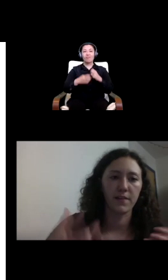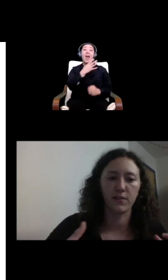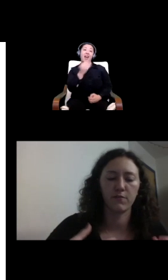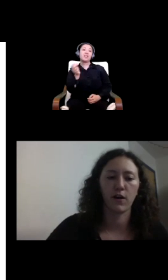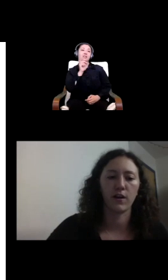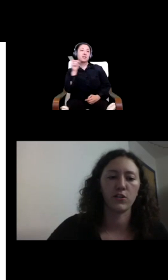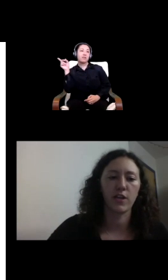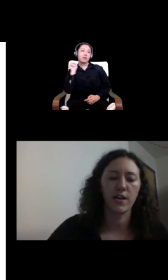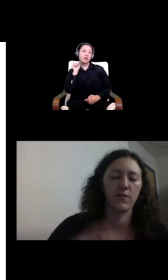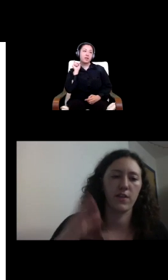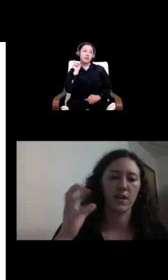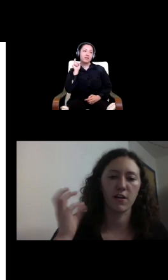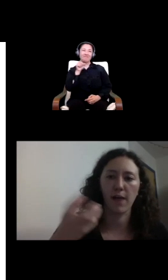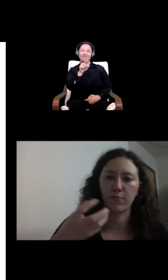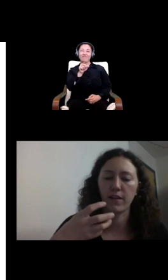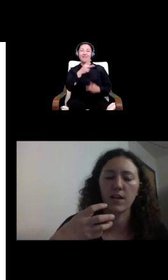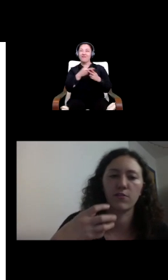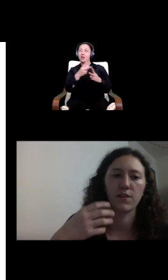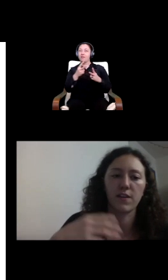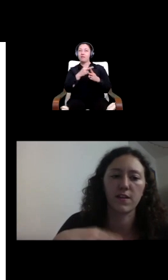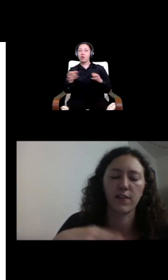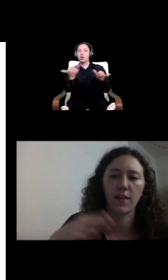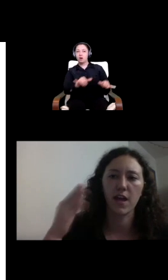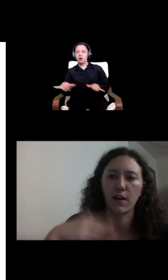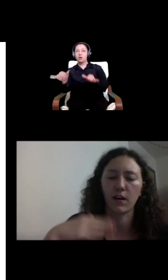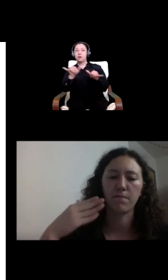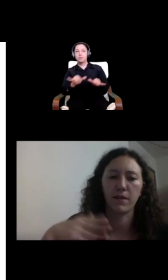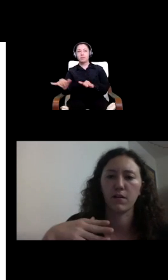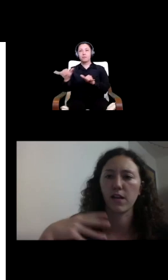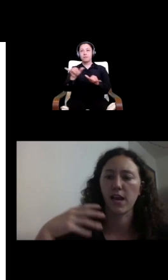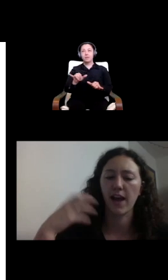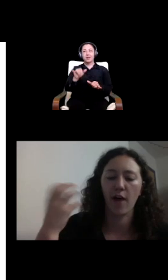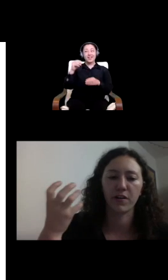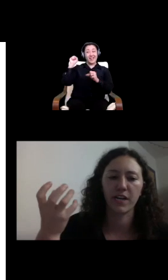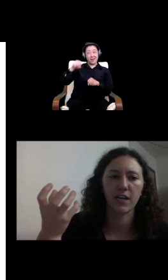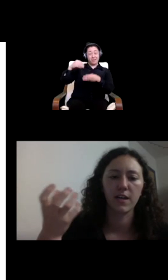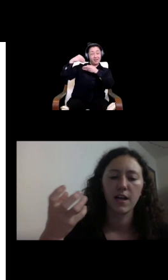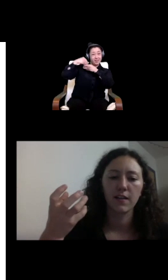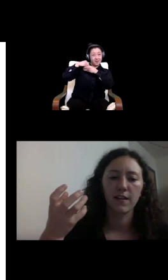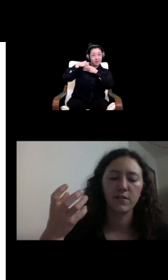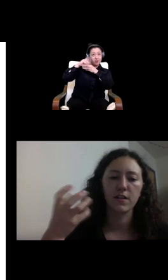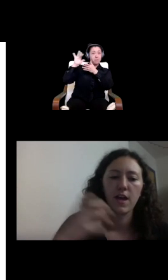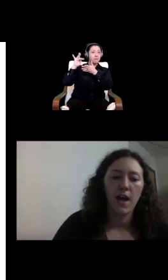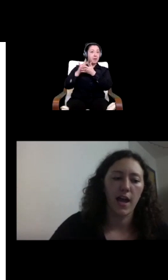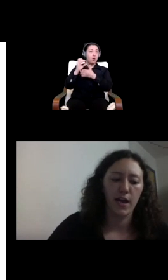pieces of CHARGE is the ear abnormality at the inner, middle and outer ear level and